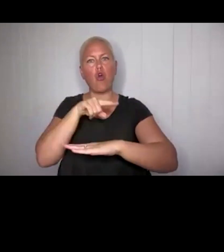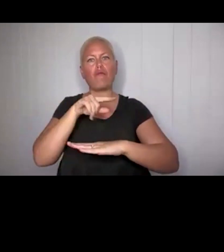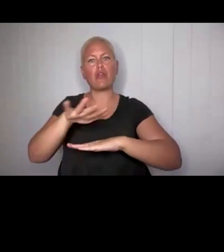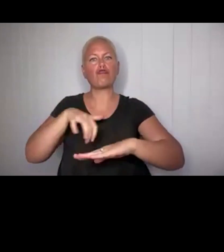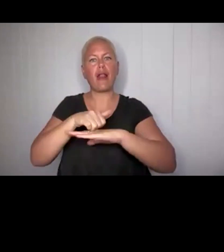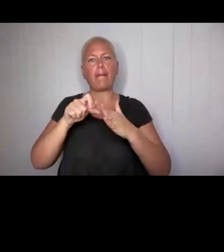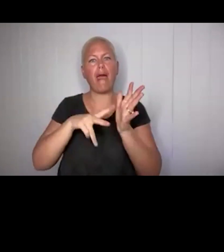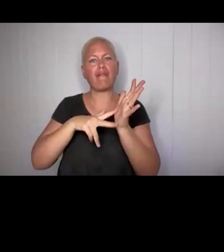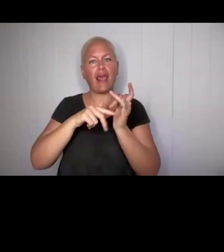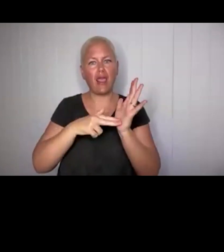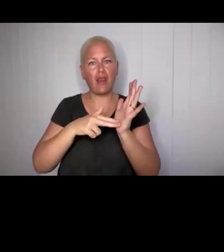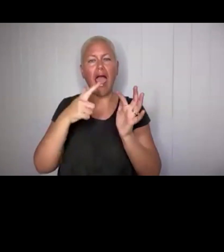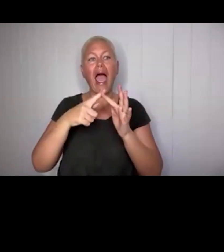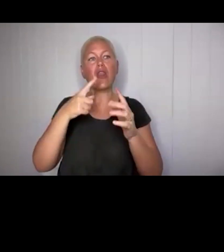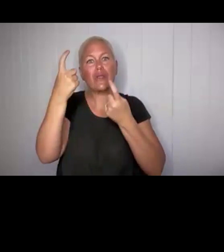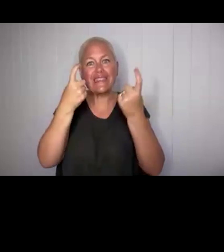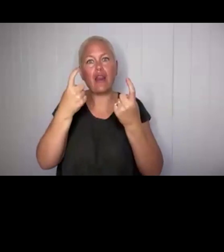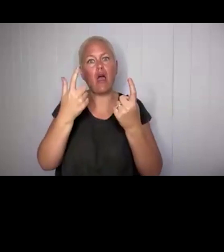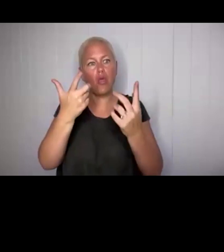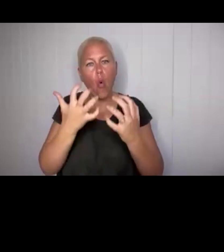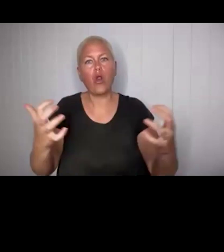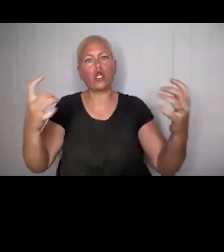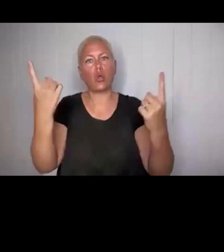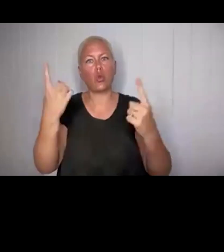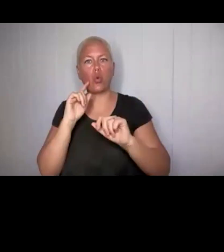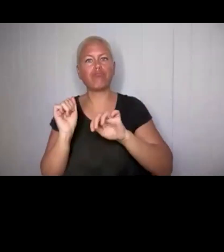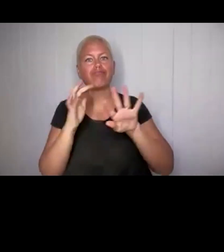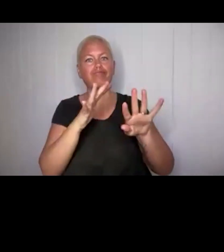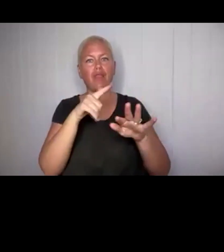and are considerate of the audiences who visit the Venice Biennale across its entire opening